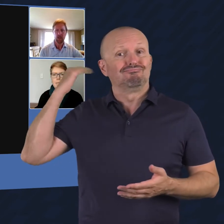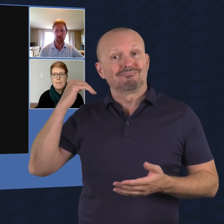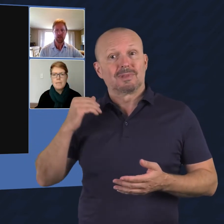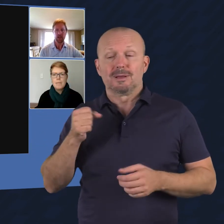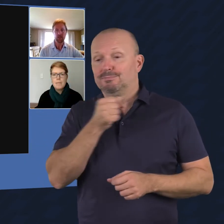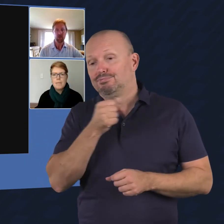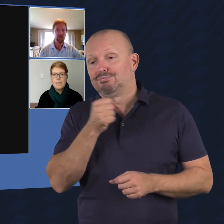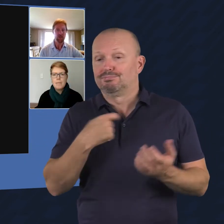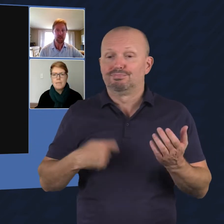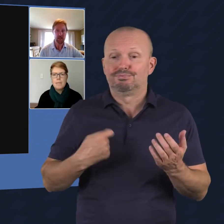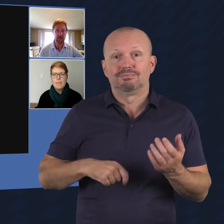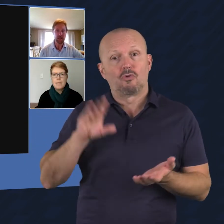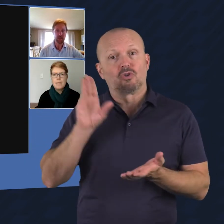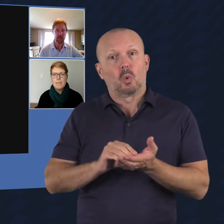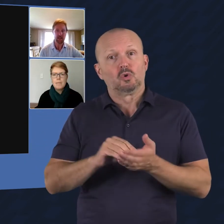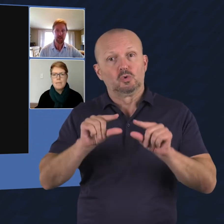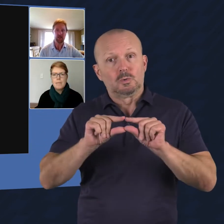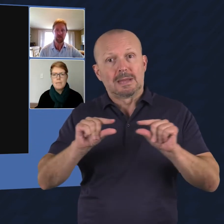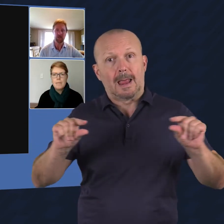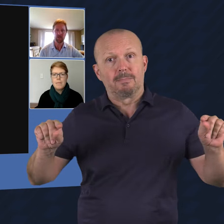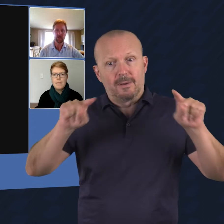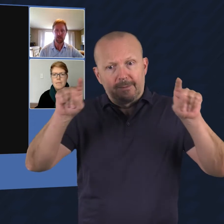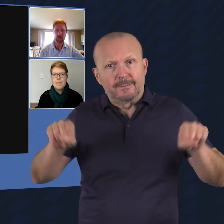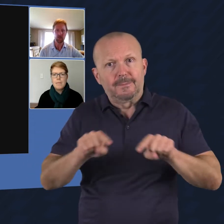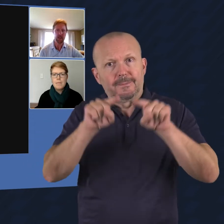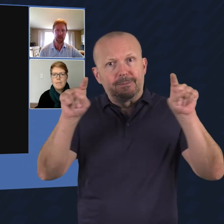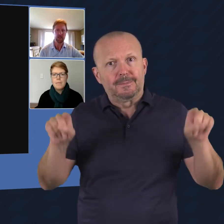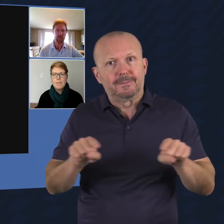for the last 25 years, it has largely shifted to the digital domain.